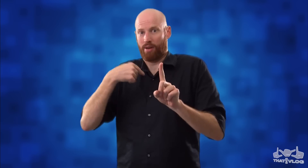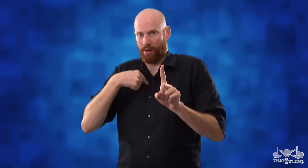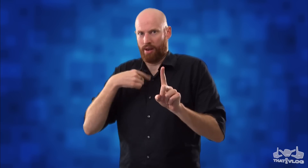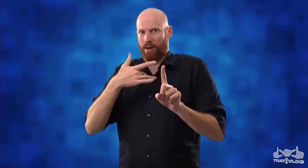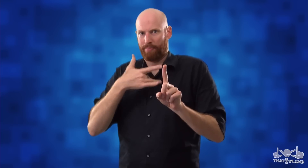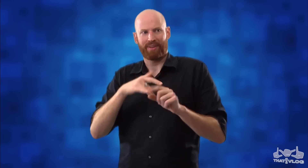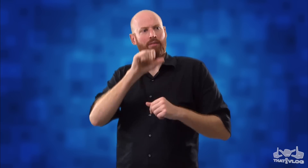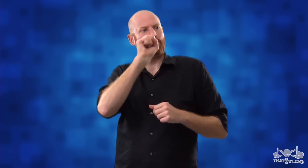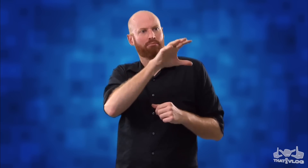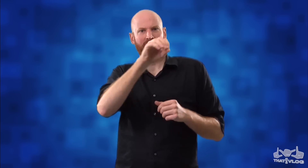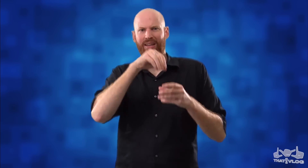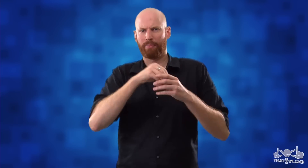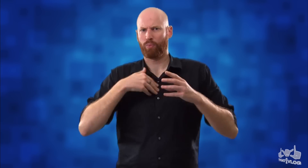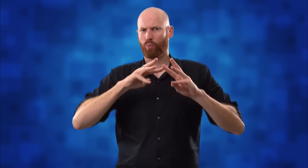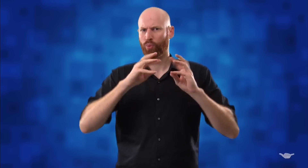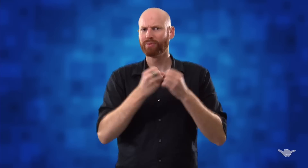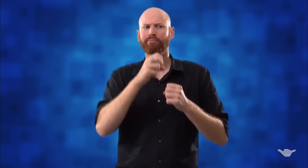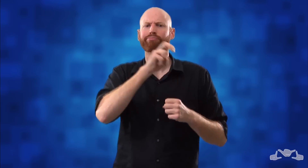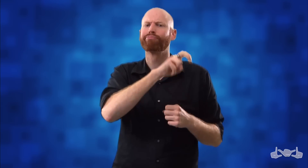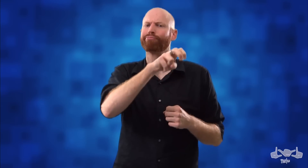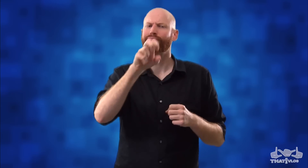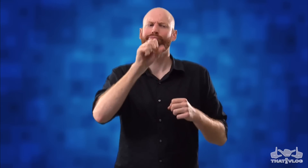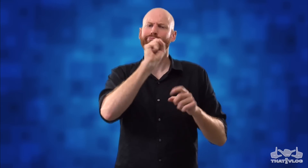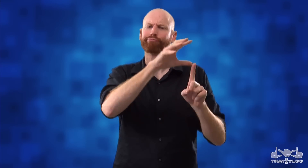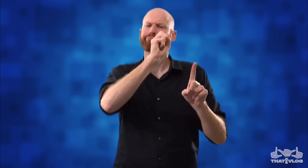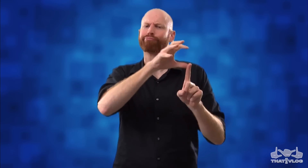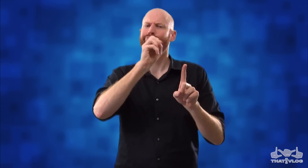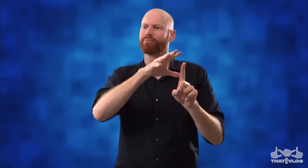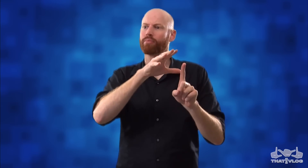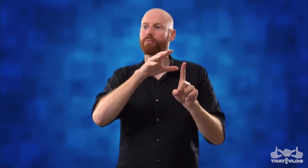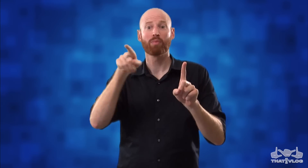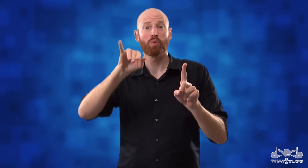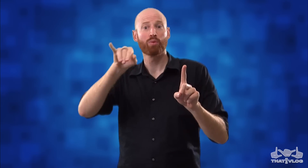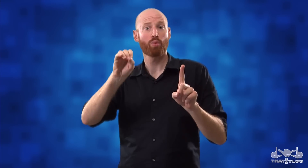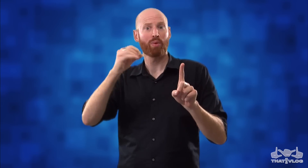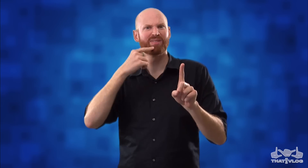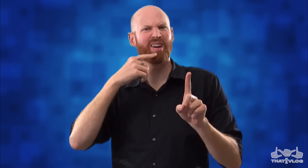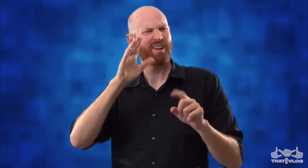that I typically bring up in my workshops.